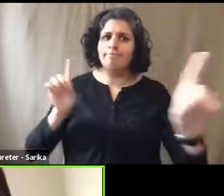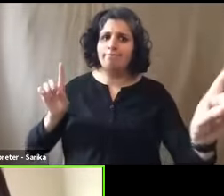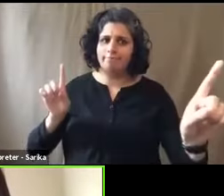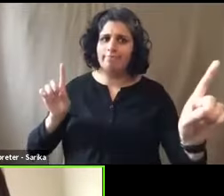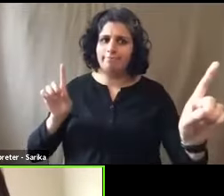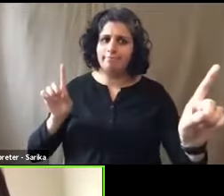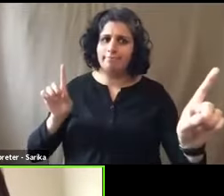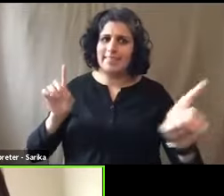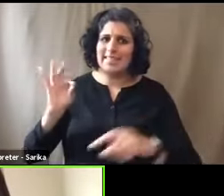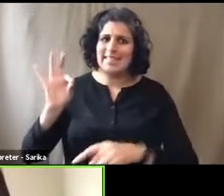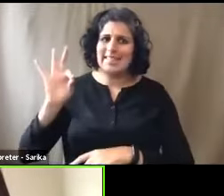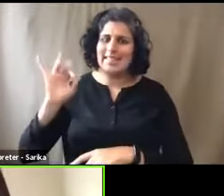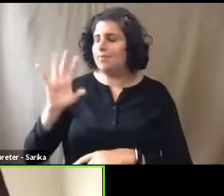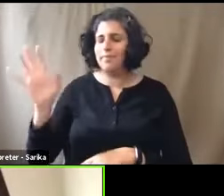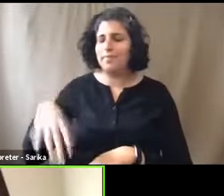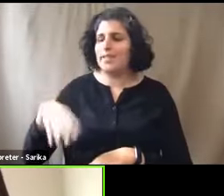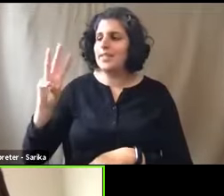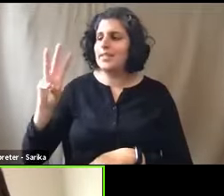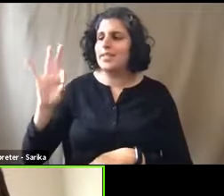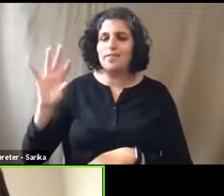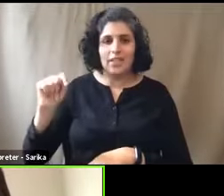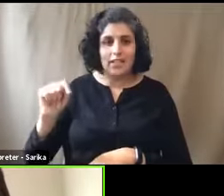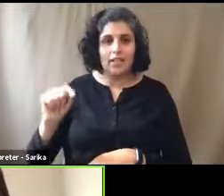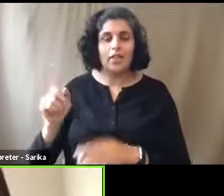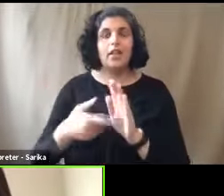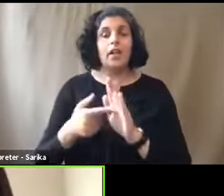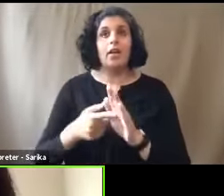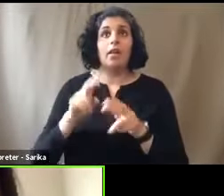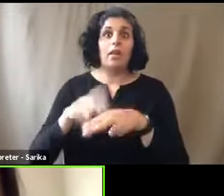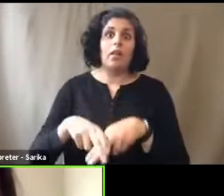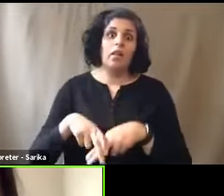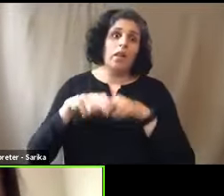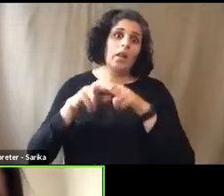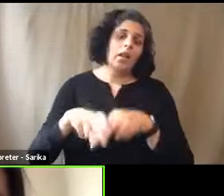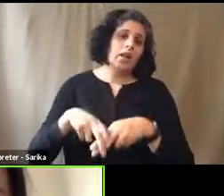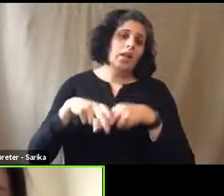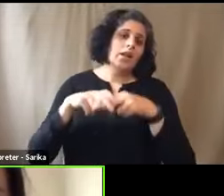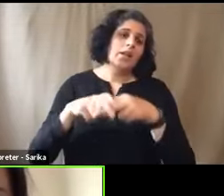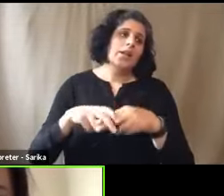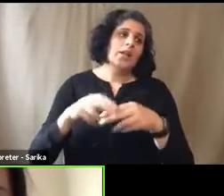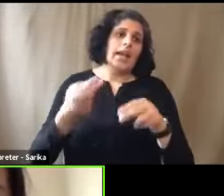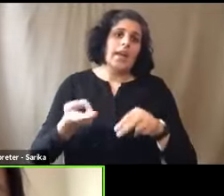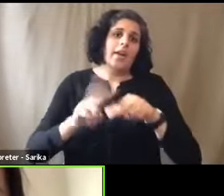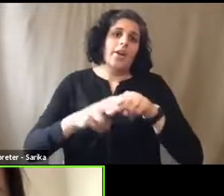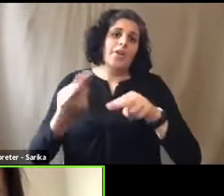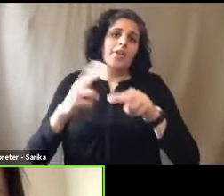And so sometimes when you sit for hours, may increase the risk of getting COVID-19.